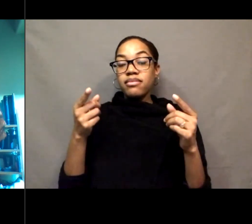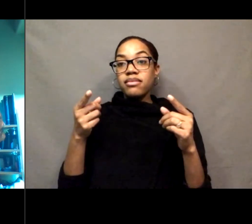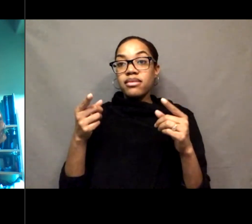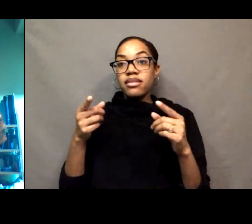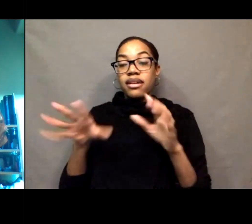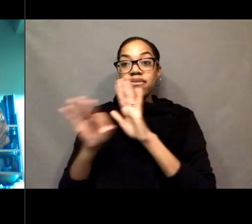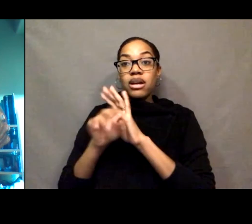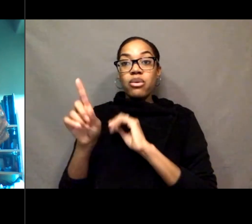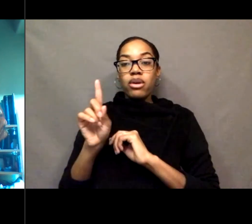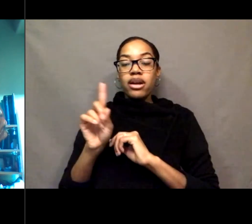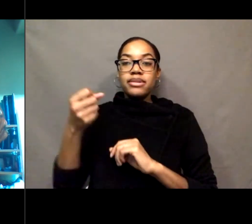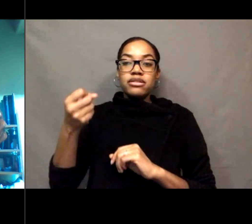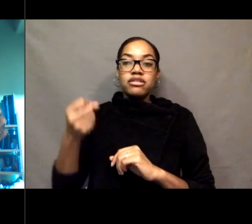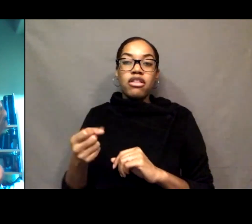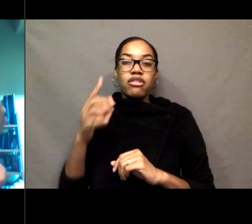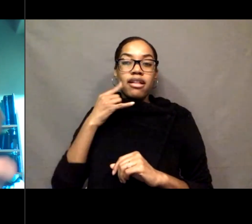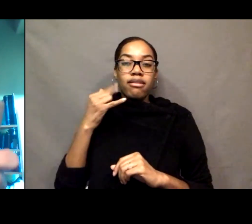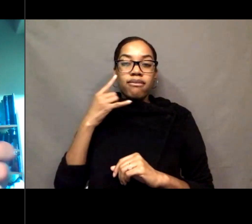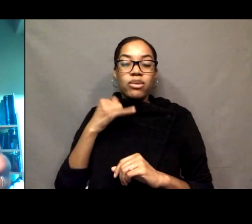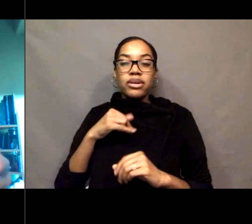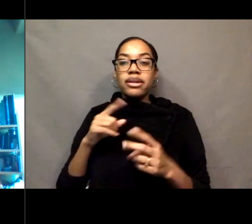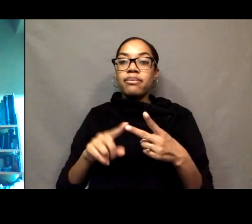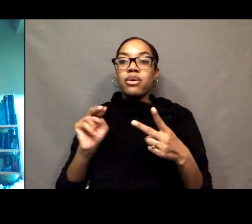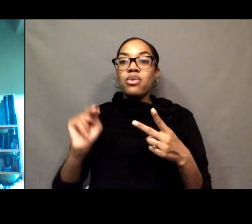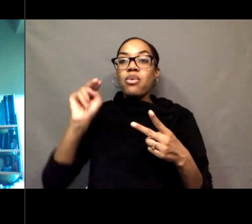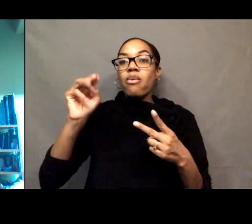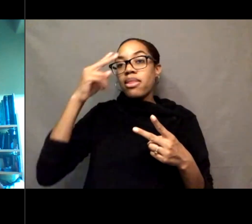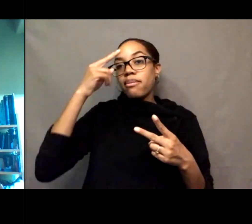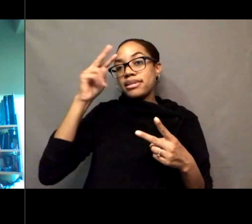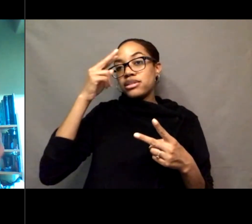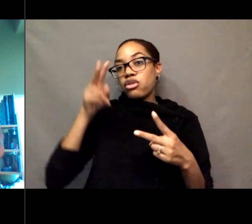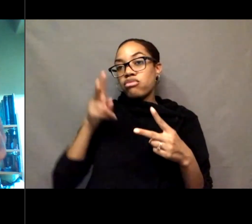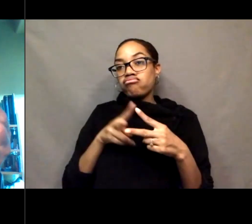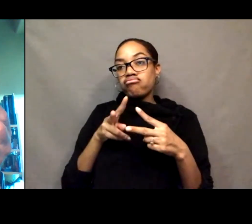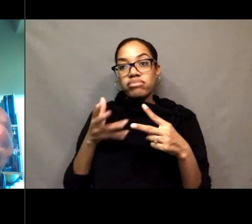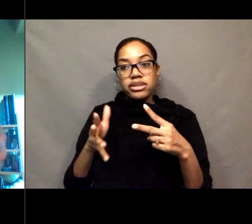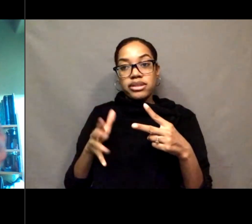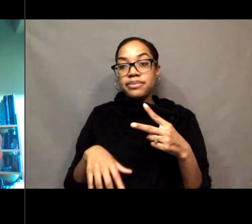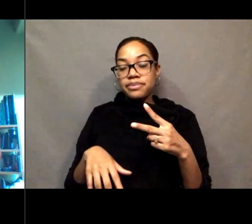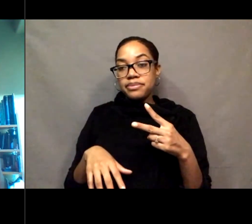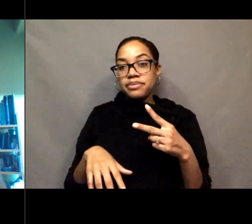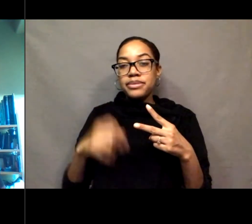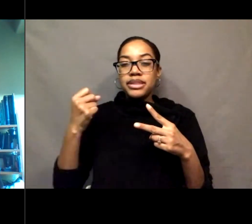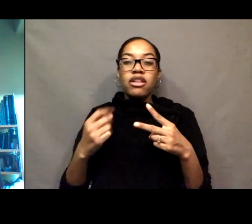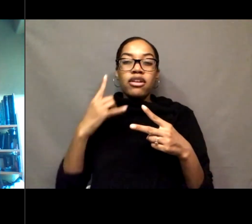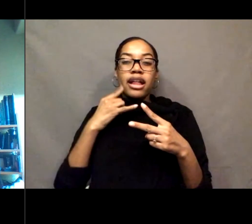and Northern Mexico. They're what we call Southern California bite species.